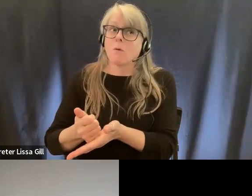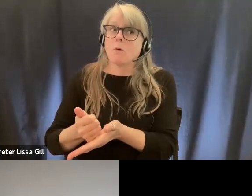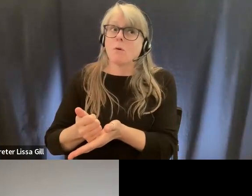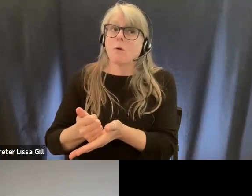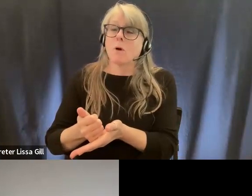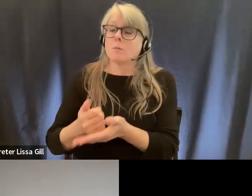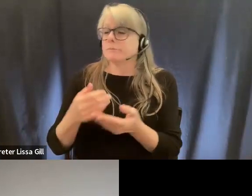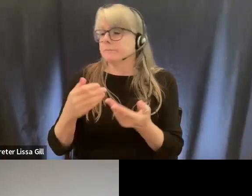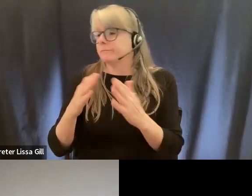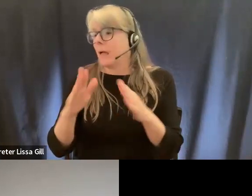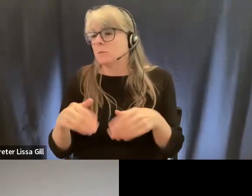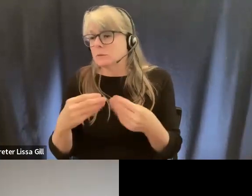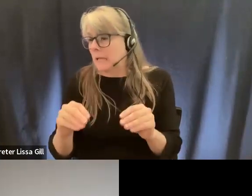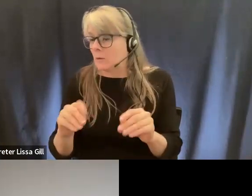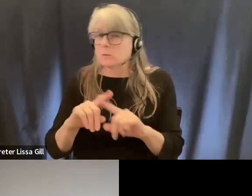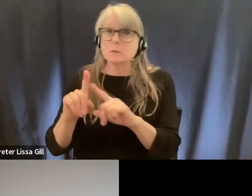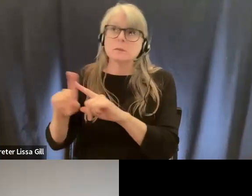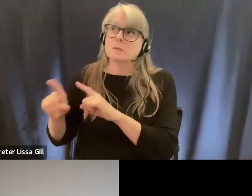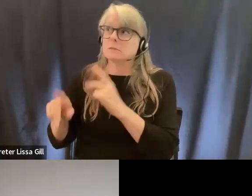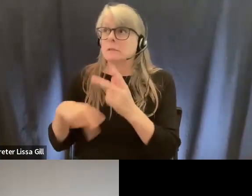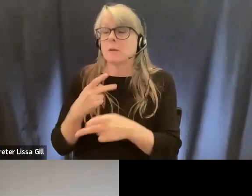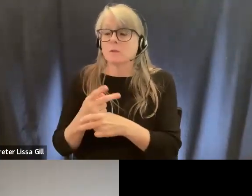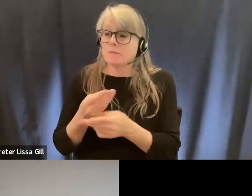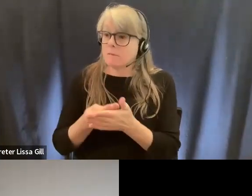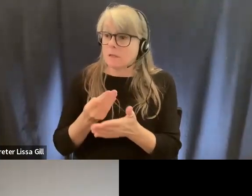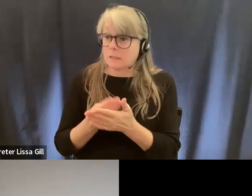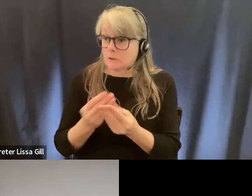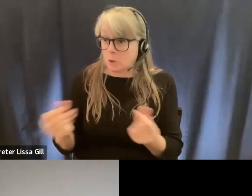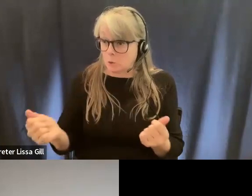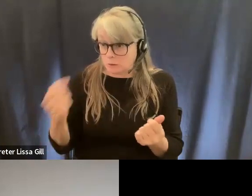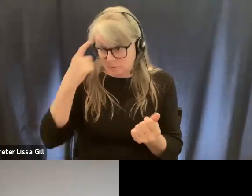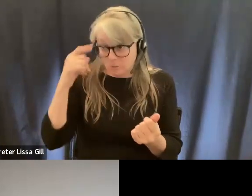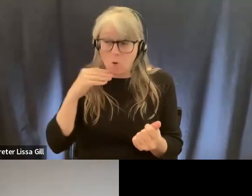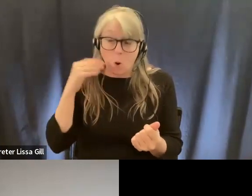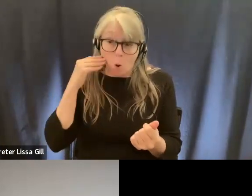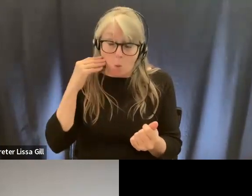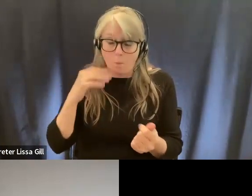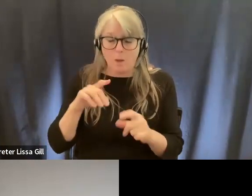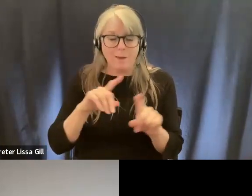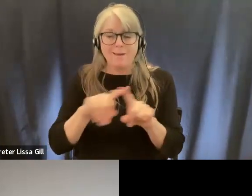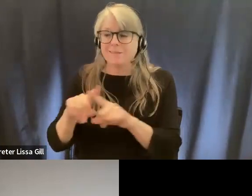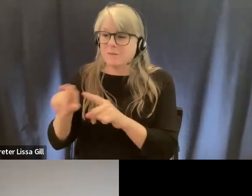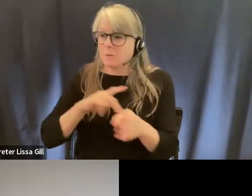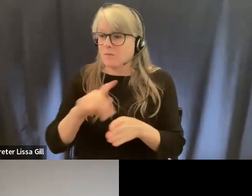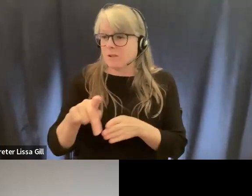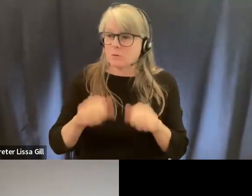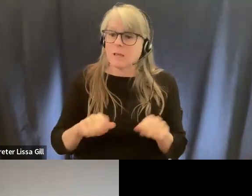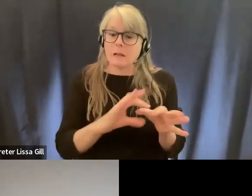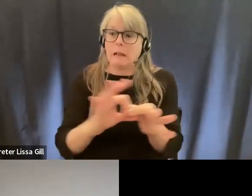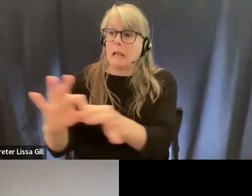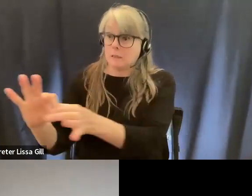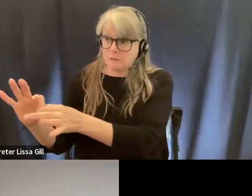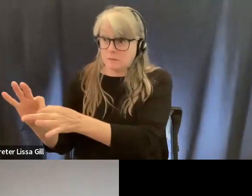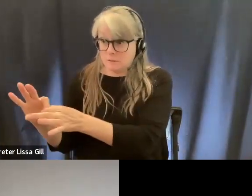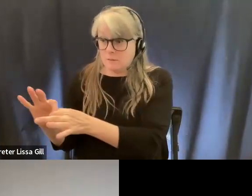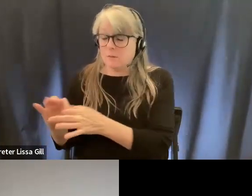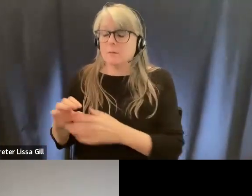Different types of funding solutions for homes, different types of professionals that can connect you with, to make.